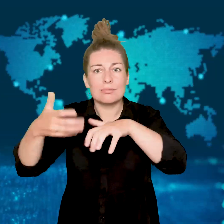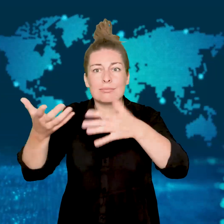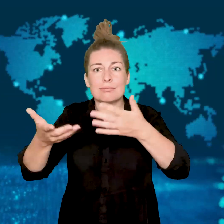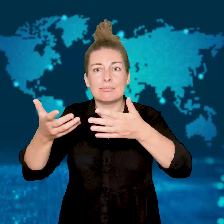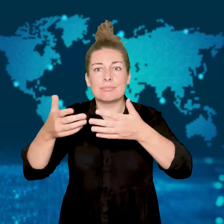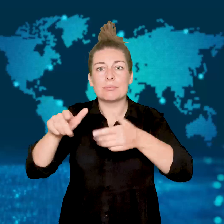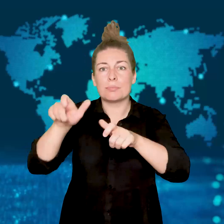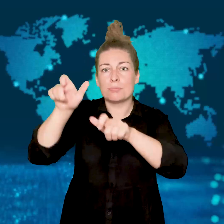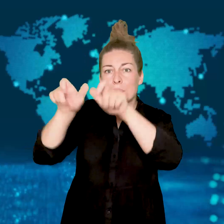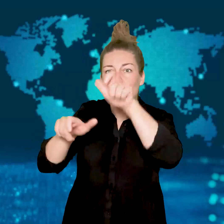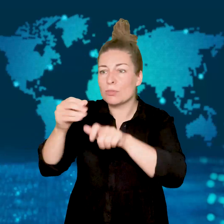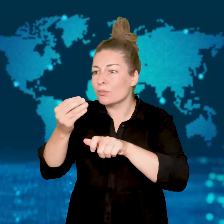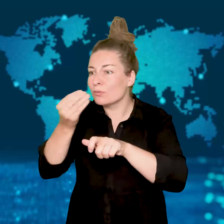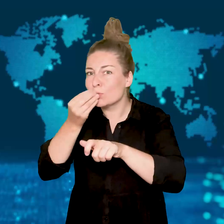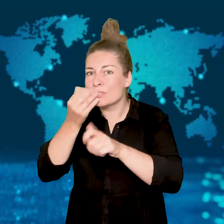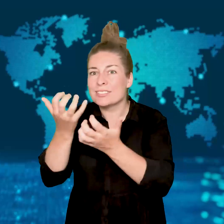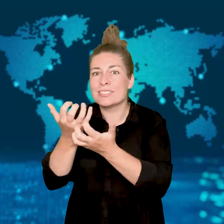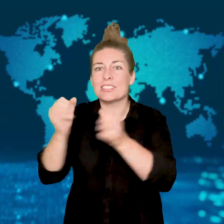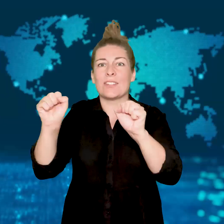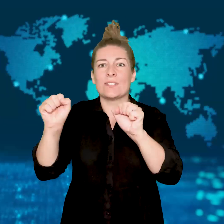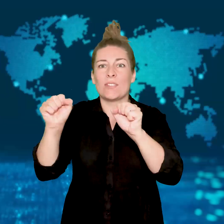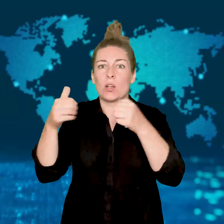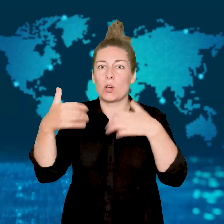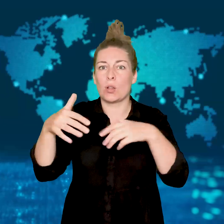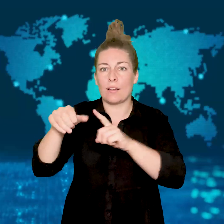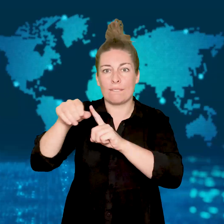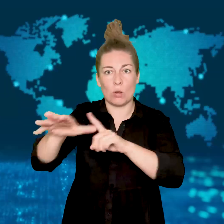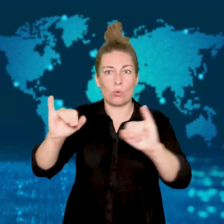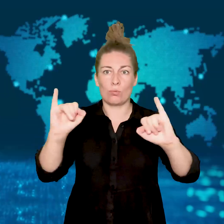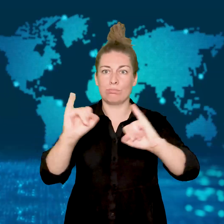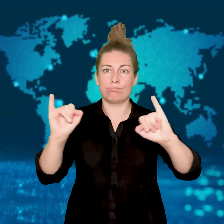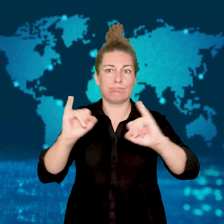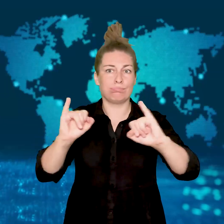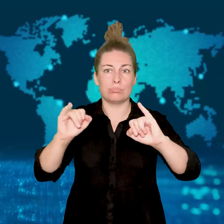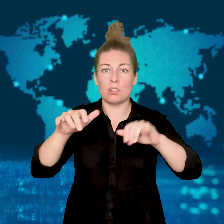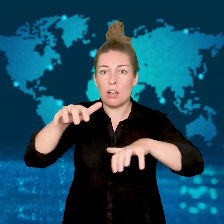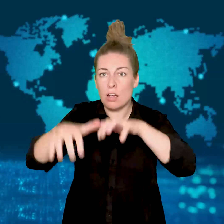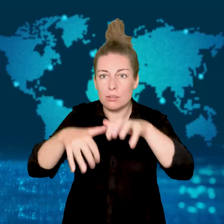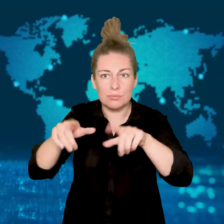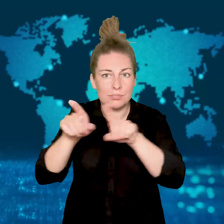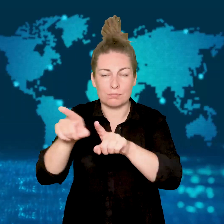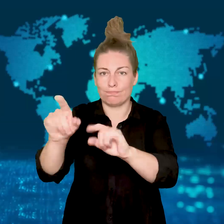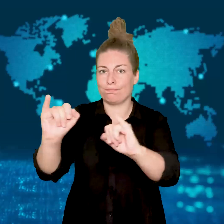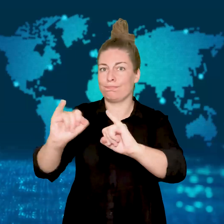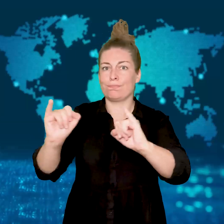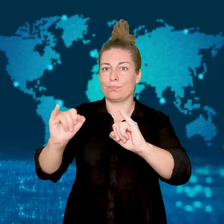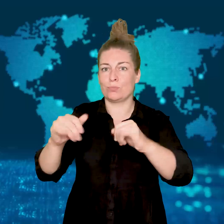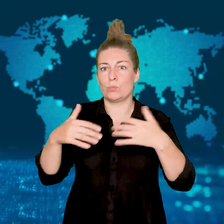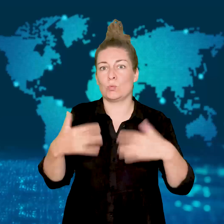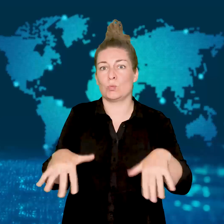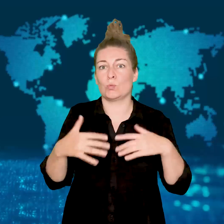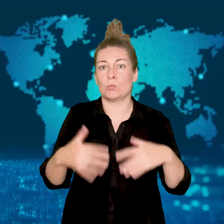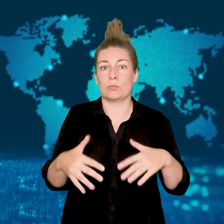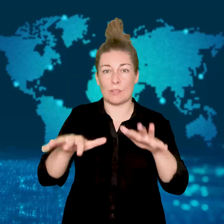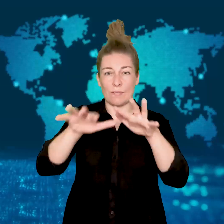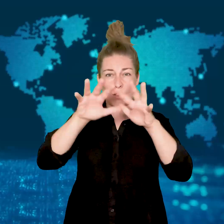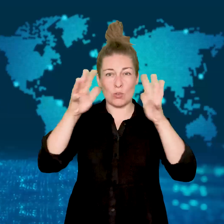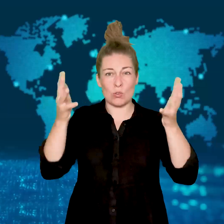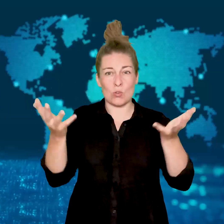This has worsened environments around the world.